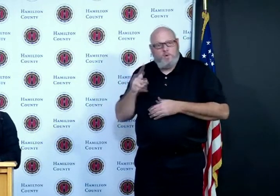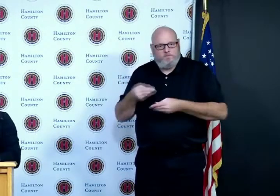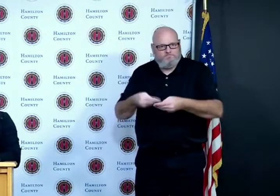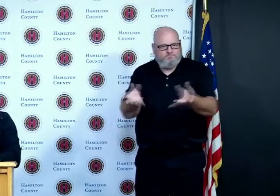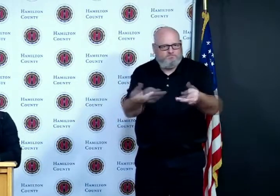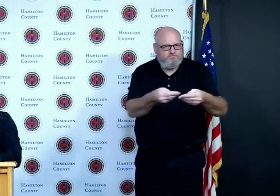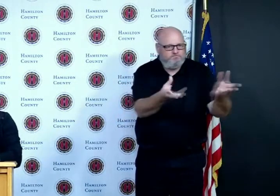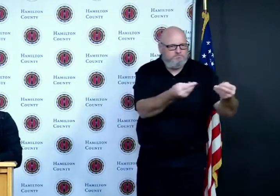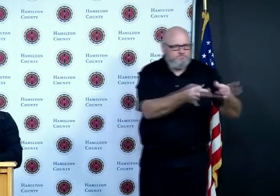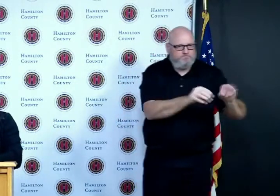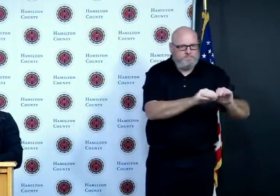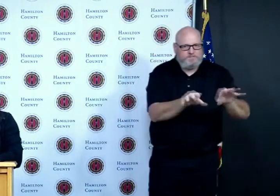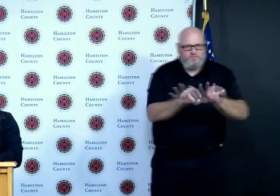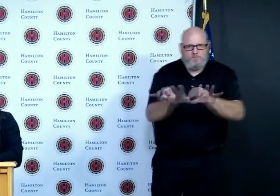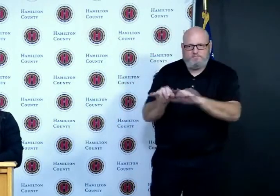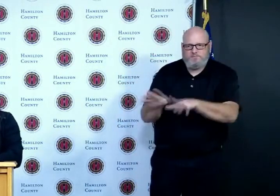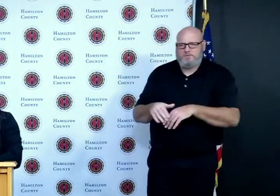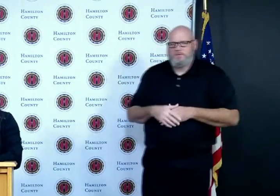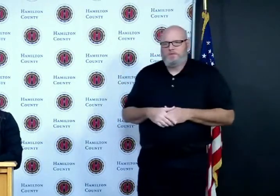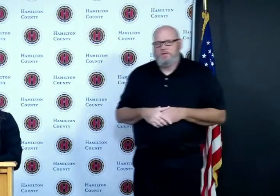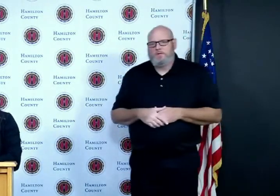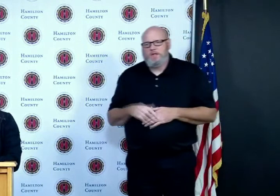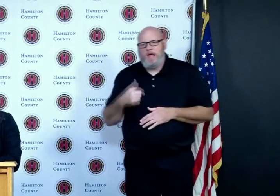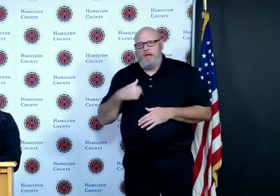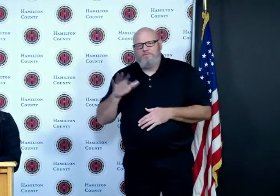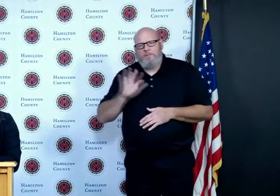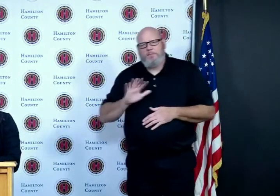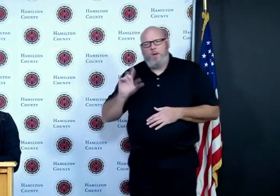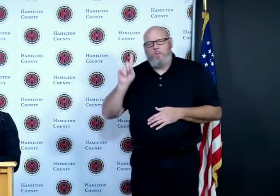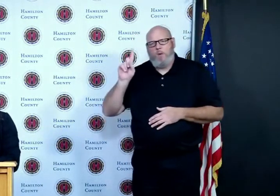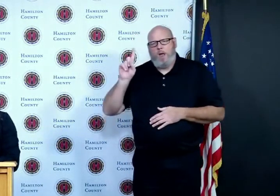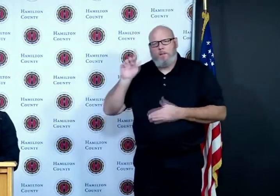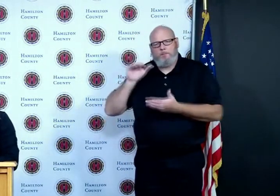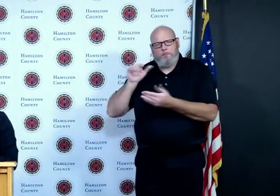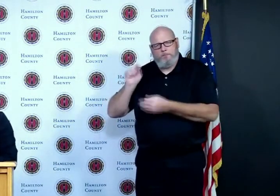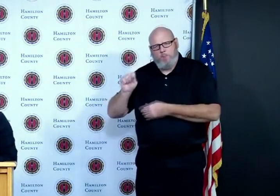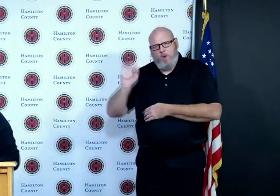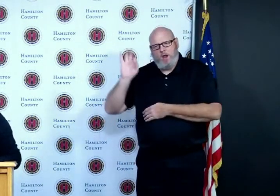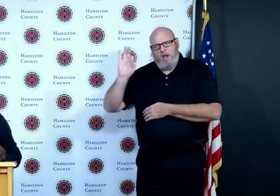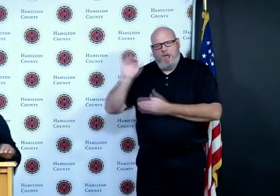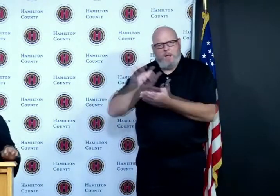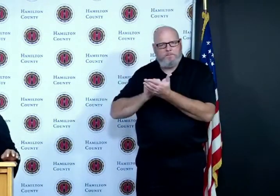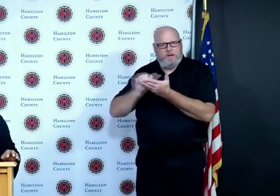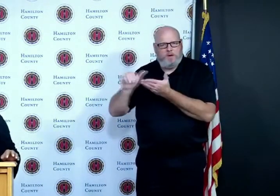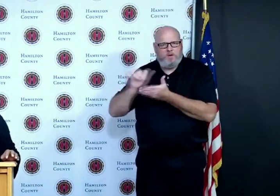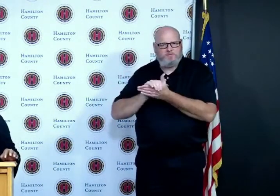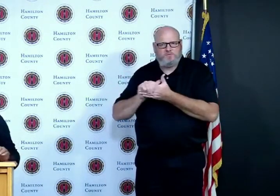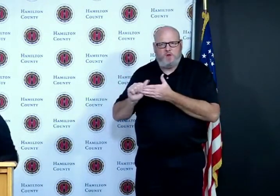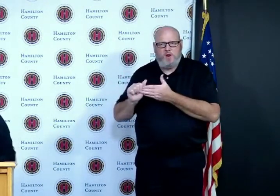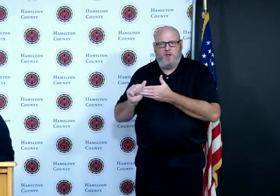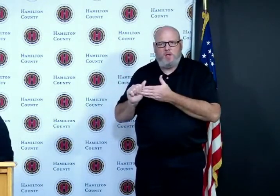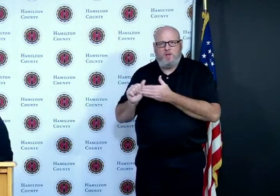million dollar contract with the Talbert House for rental assistance and so if people want to get